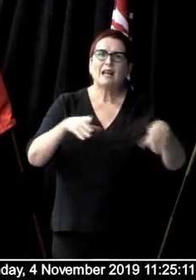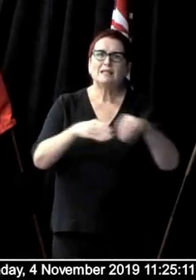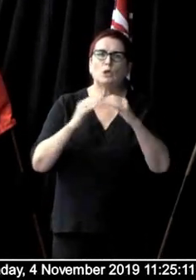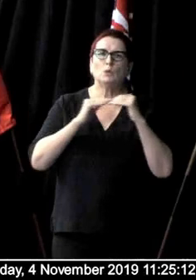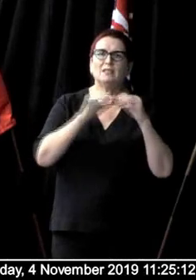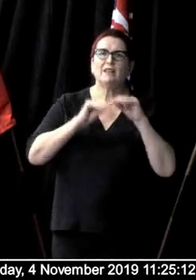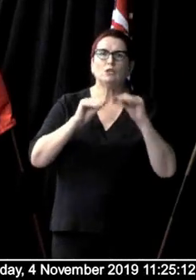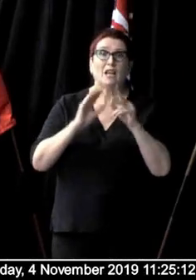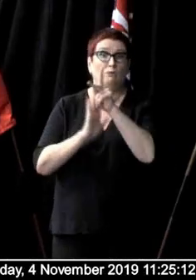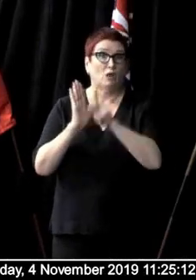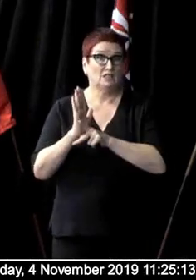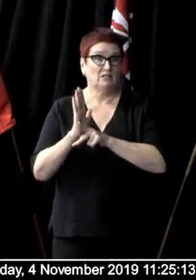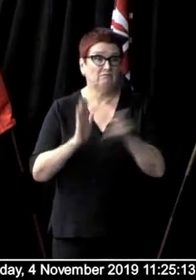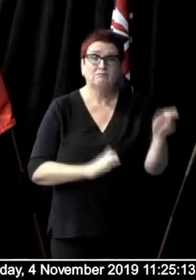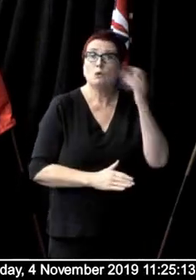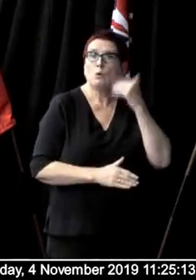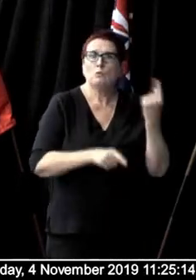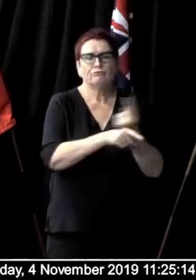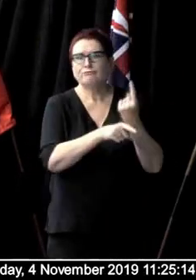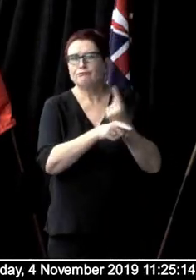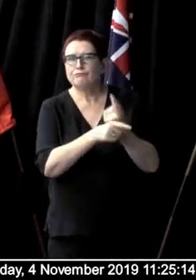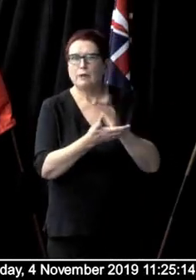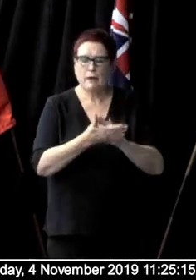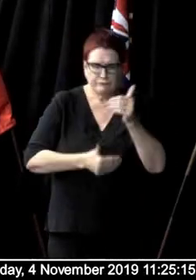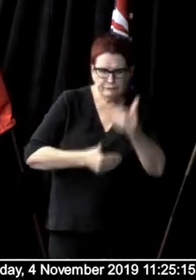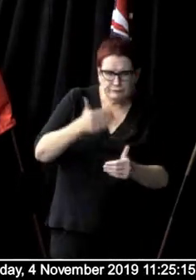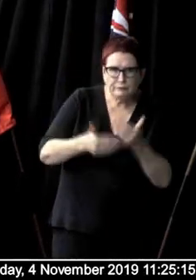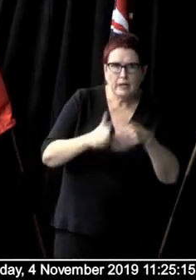Ms Dunstone will speak about the processes undertaken in the Queensland state system